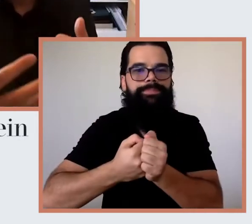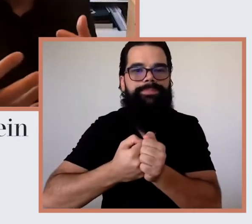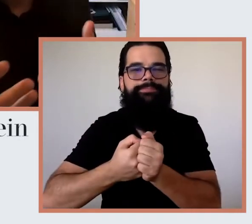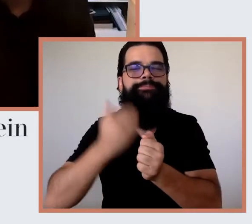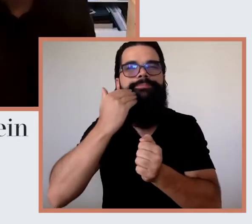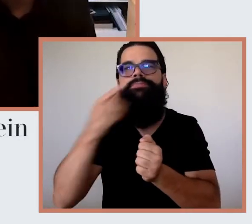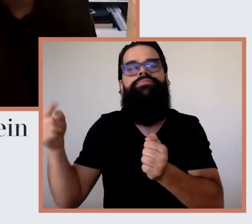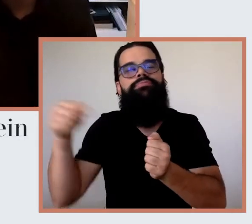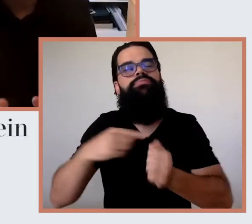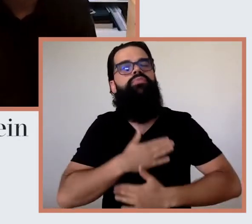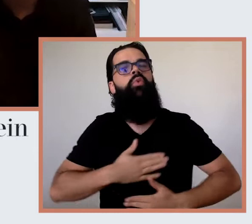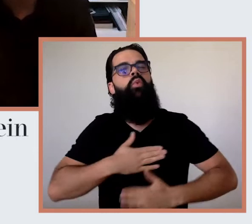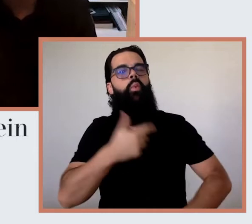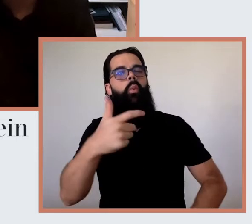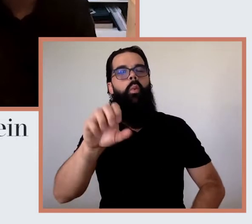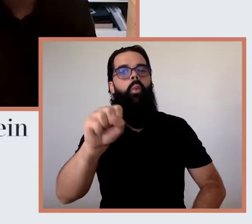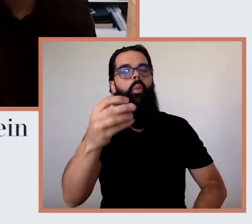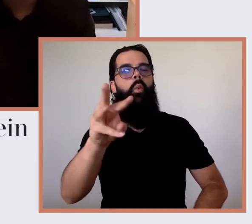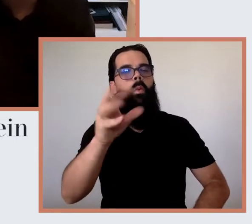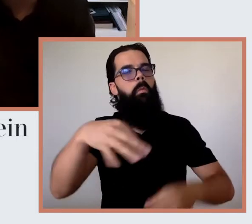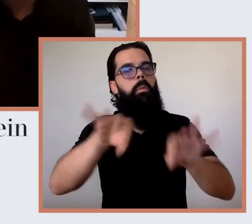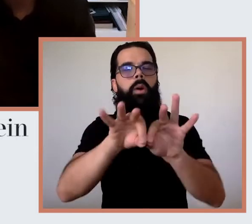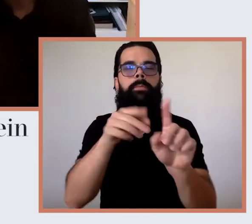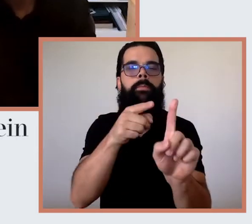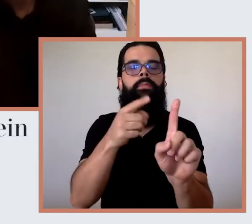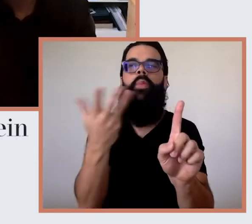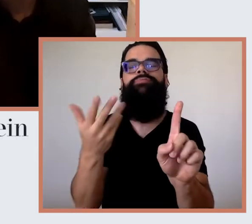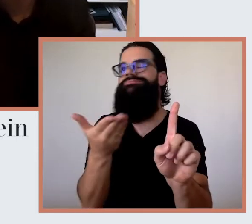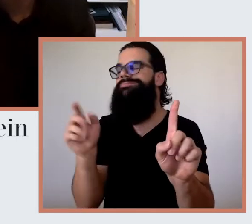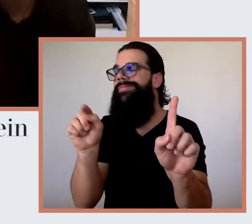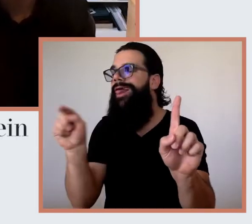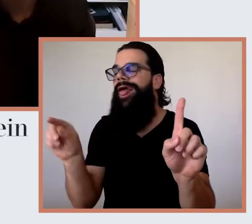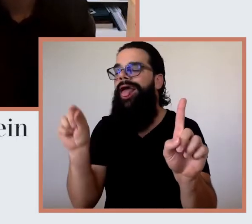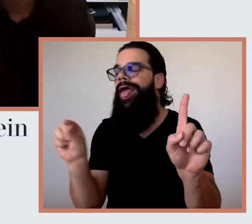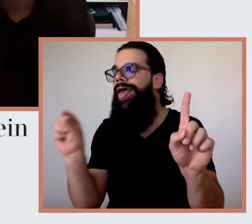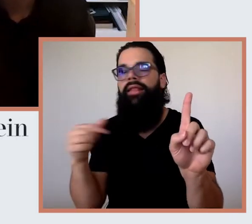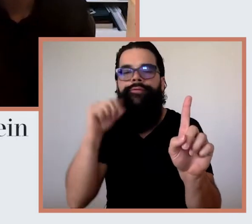so wonderful that they had come to watch the show. But these are things that we don't think,